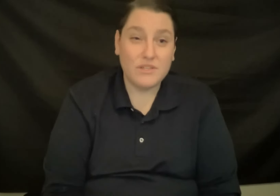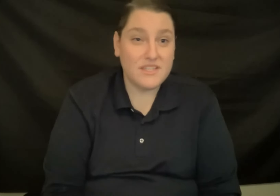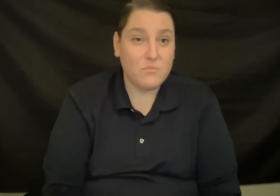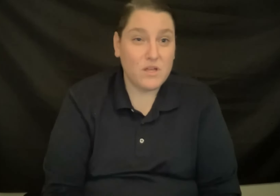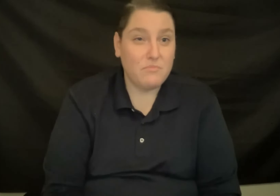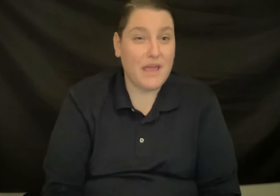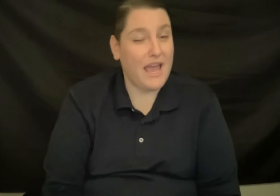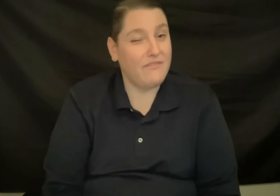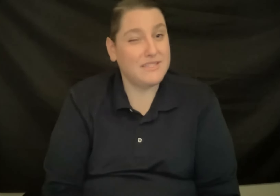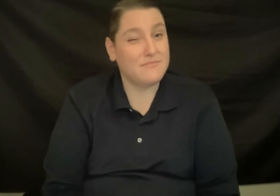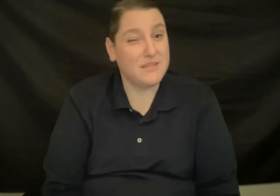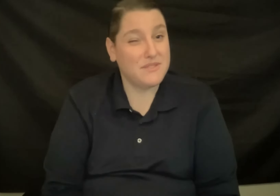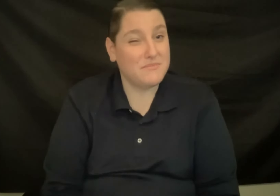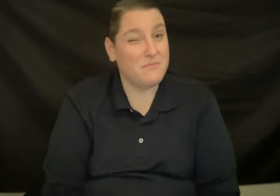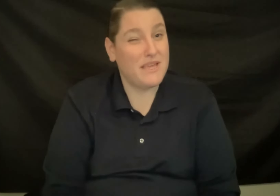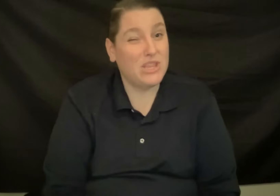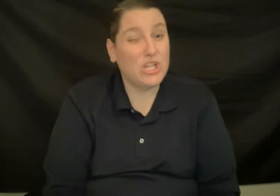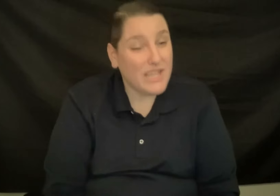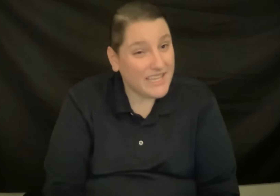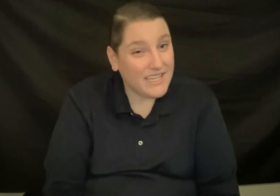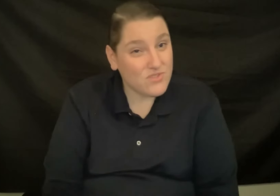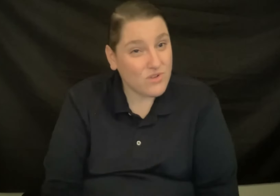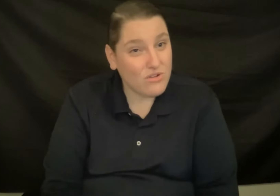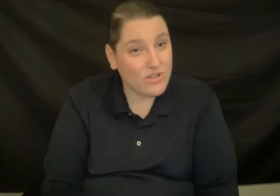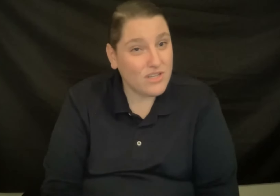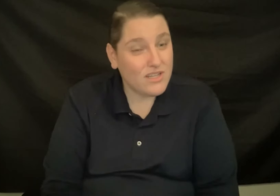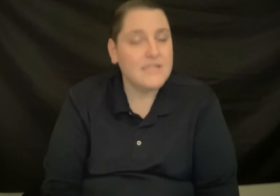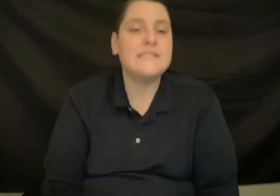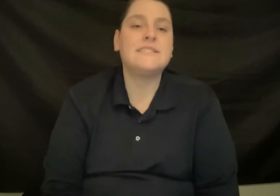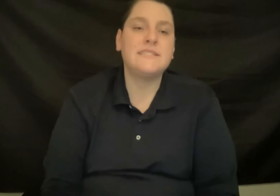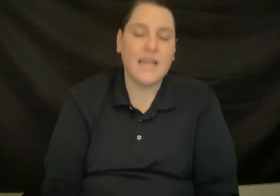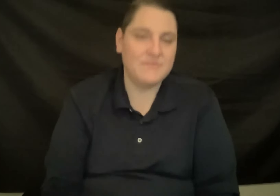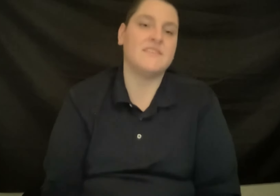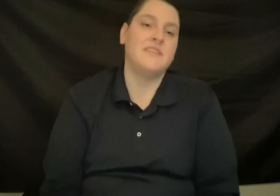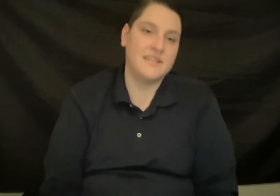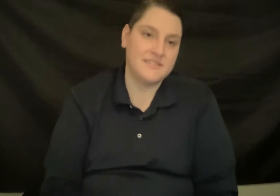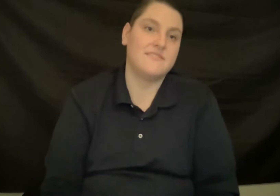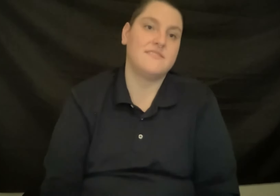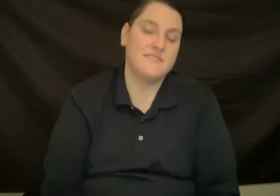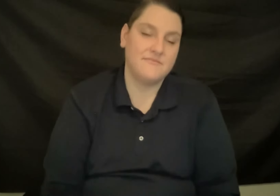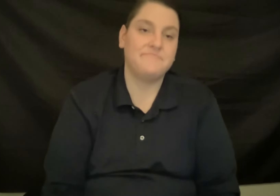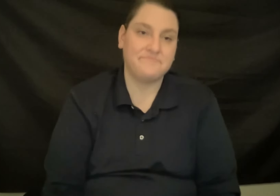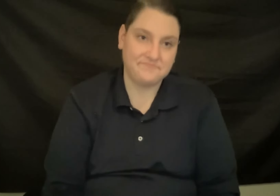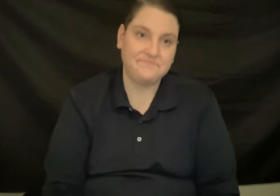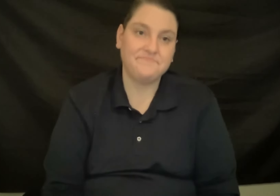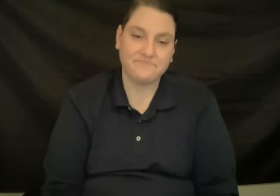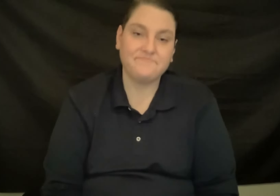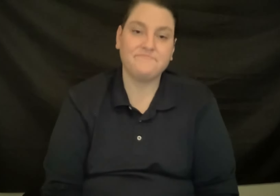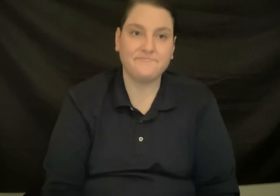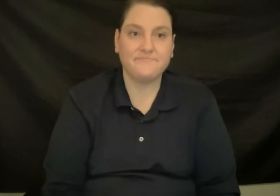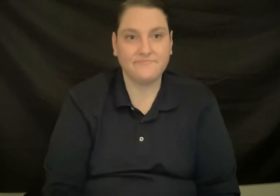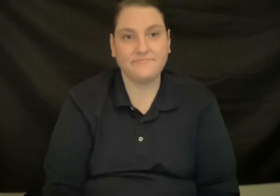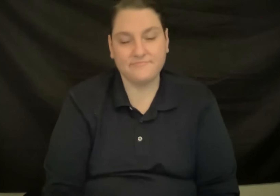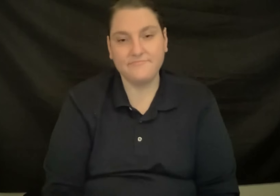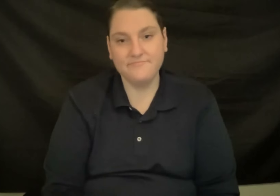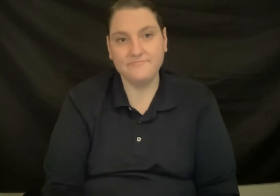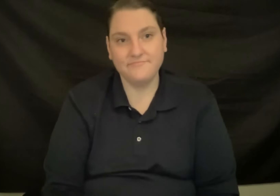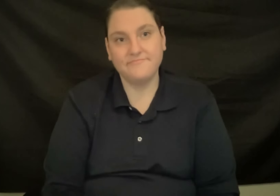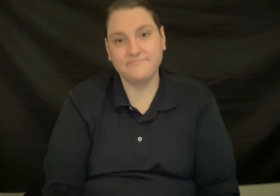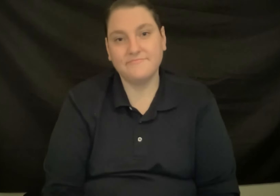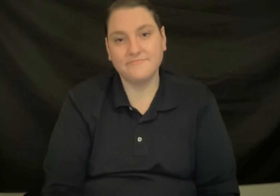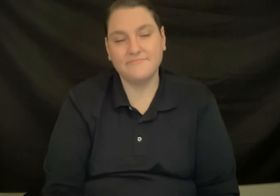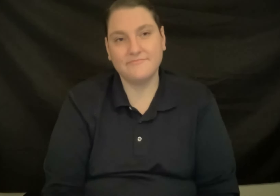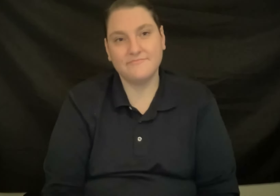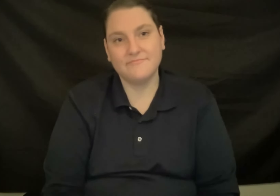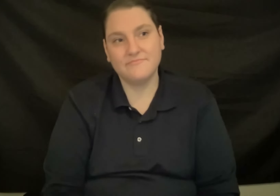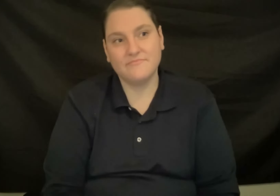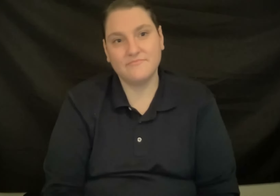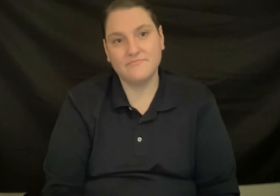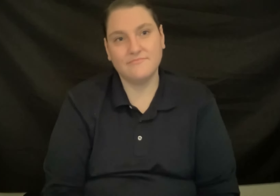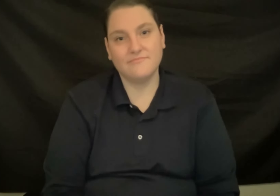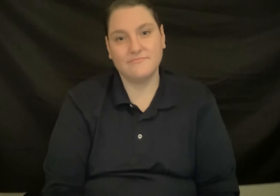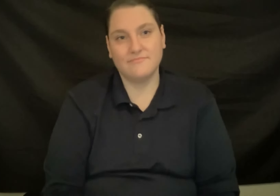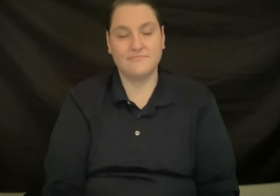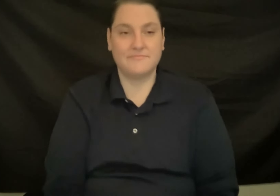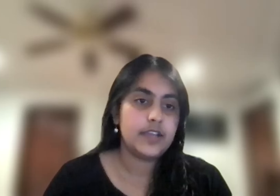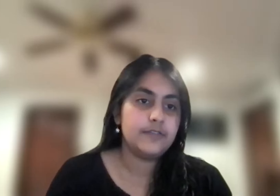How bodies respond to treatment for stroke really varies. And, again, the best thing you can do is get in fast.